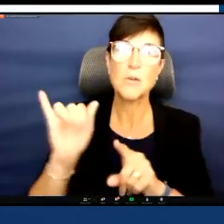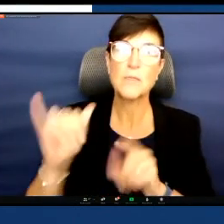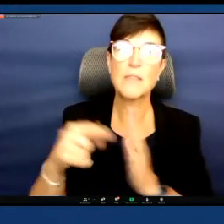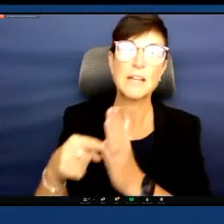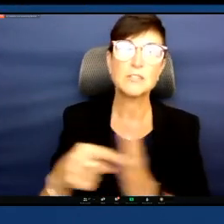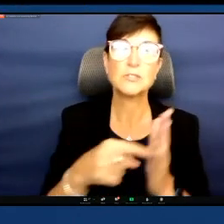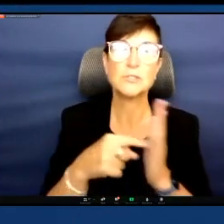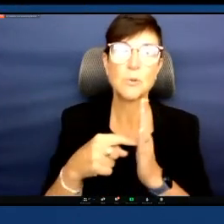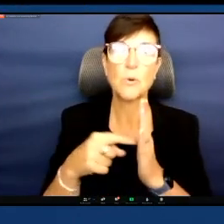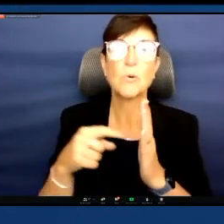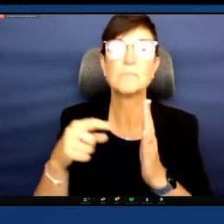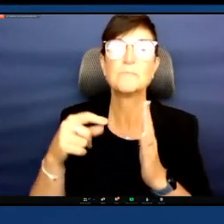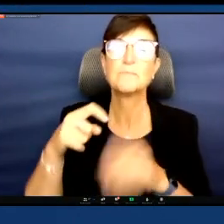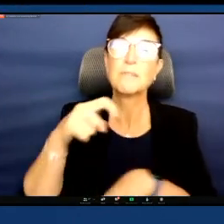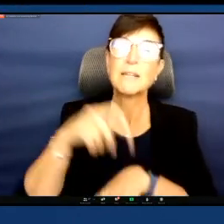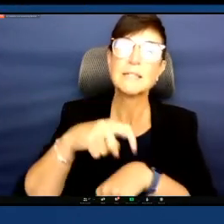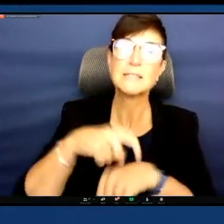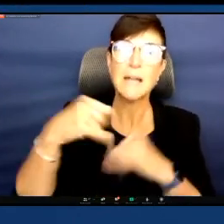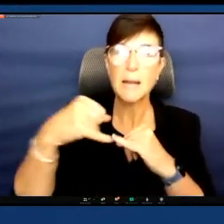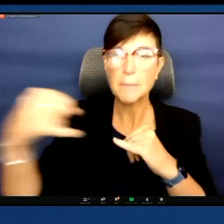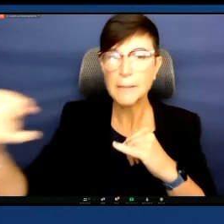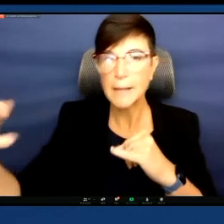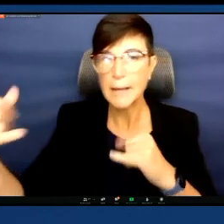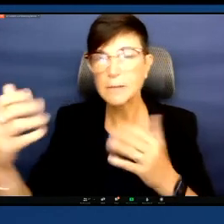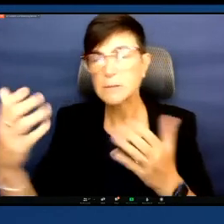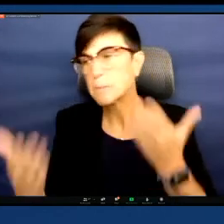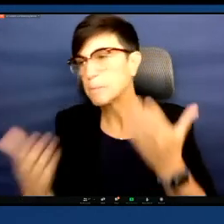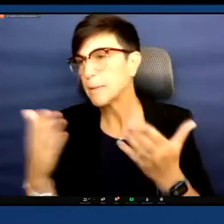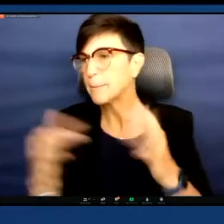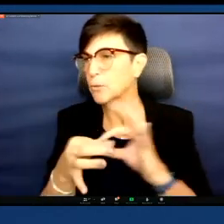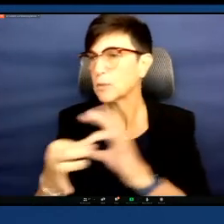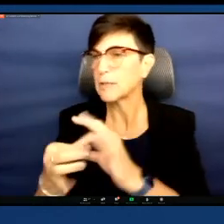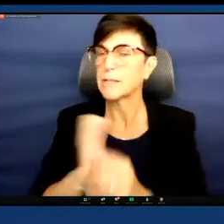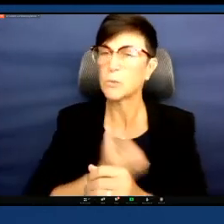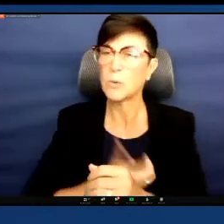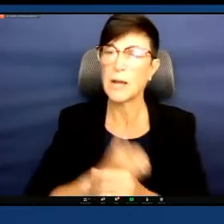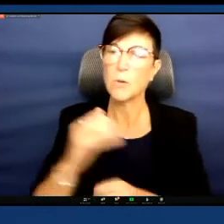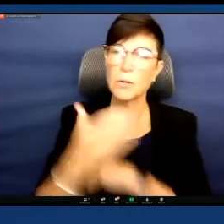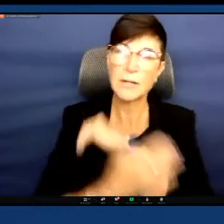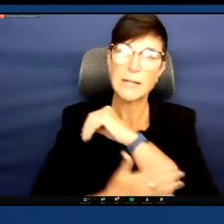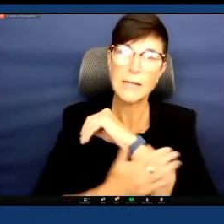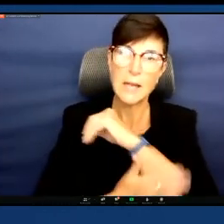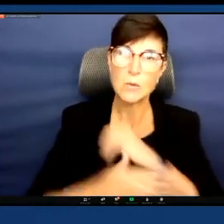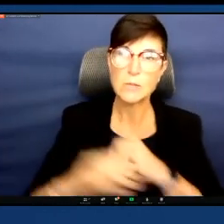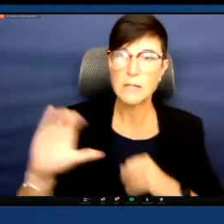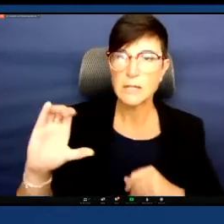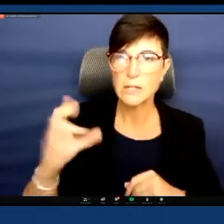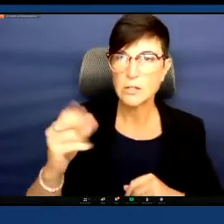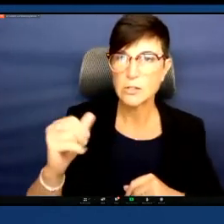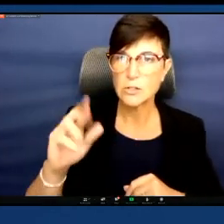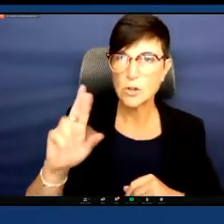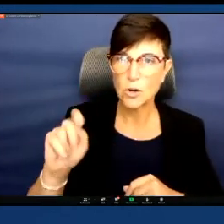through either a county charter but also the County Budget Act. And the question that we have today is what twelve month